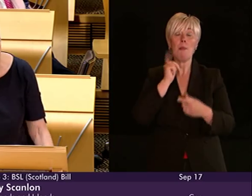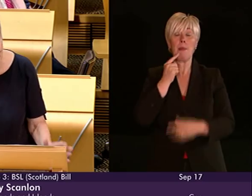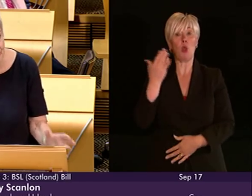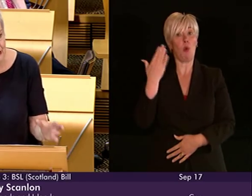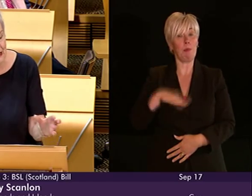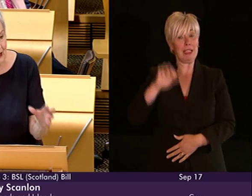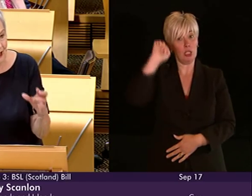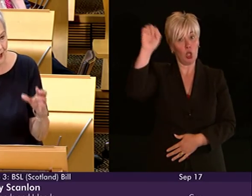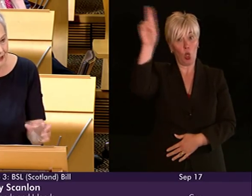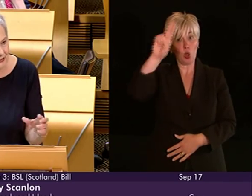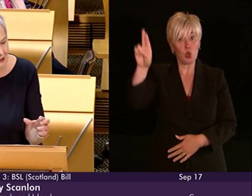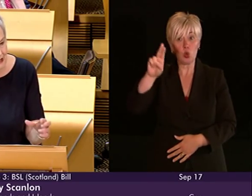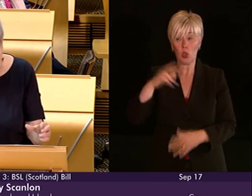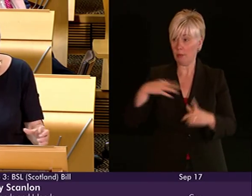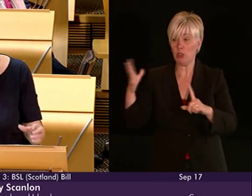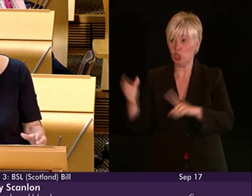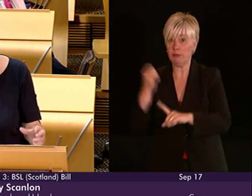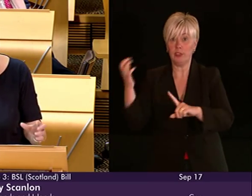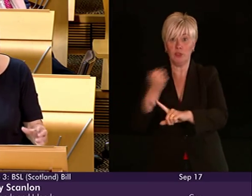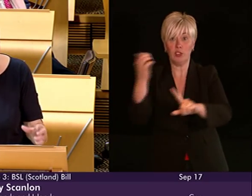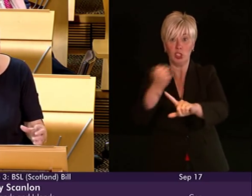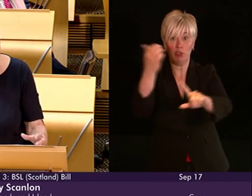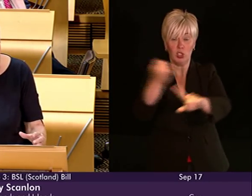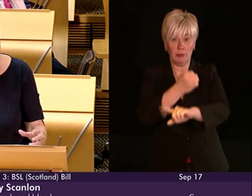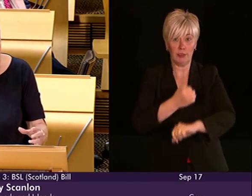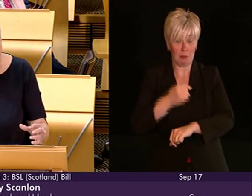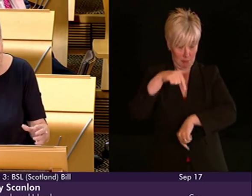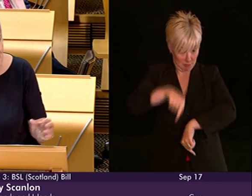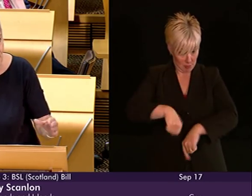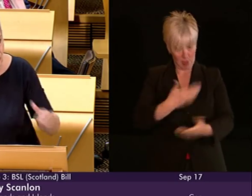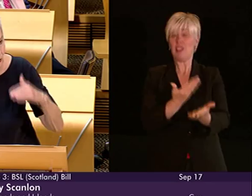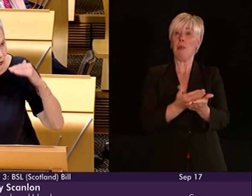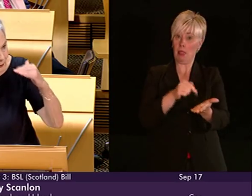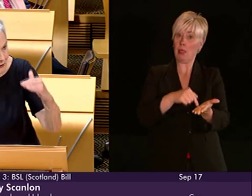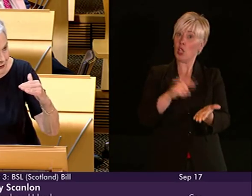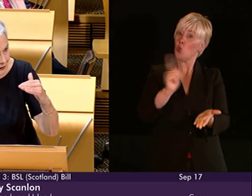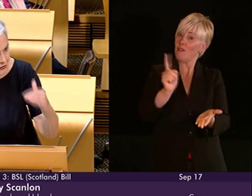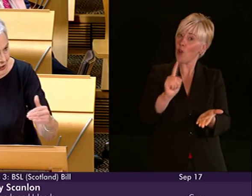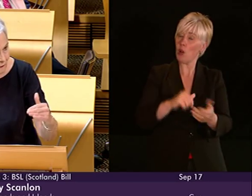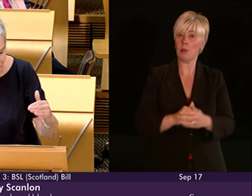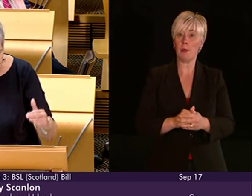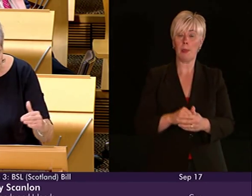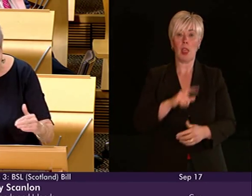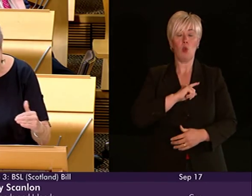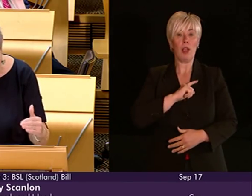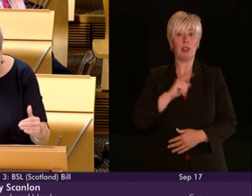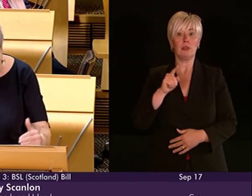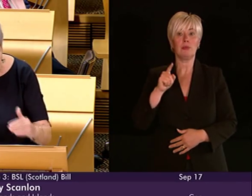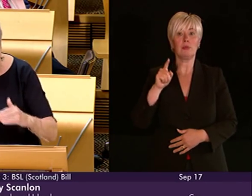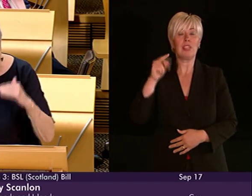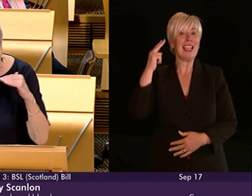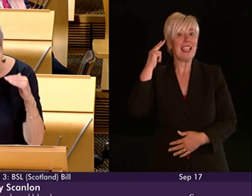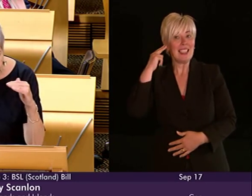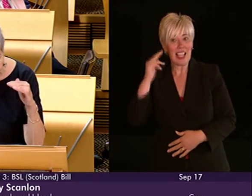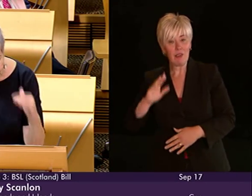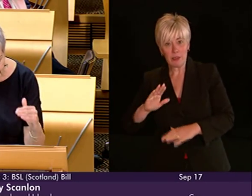in the Highlands. That is what the bill is all about: putting deaf children on an equal